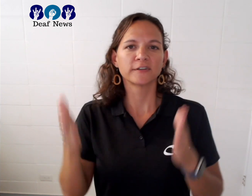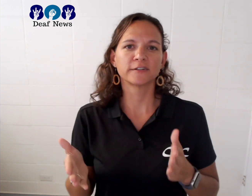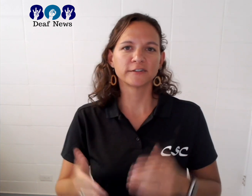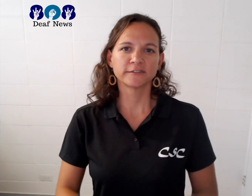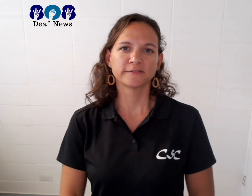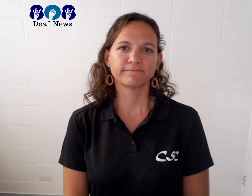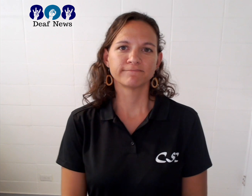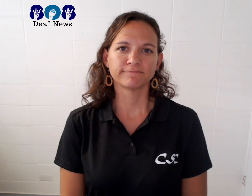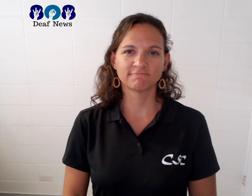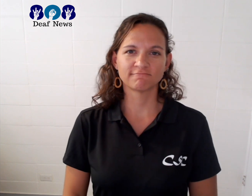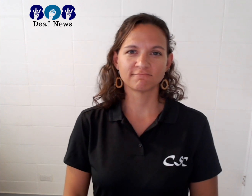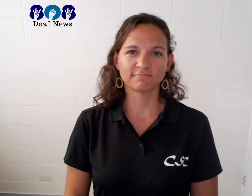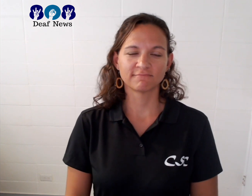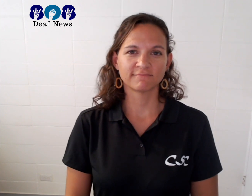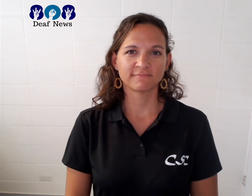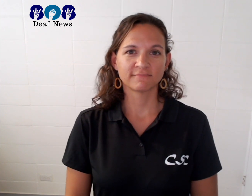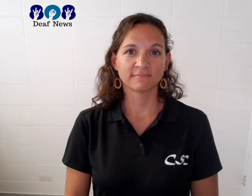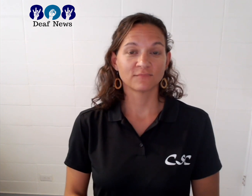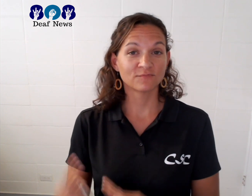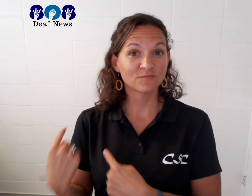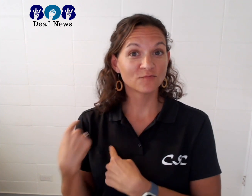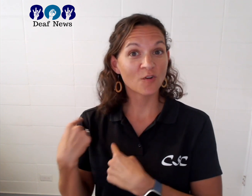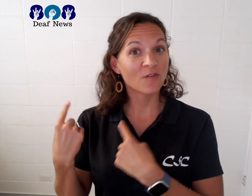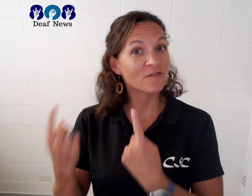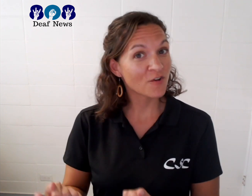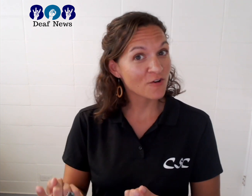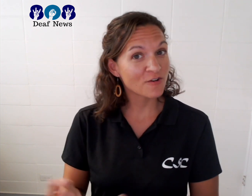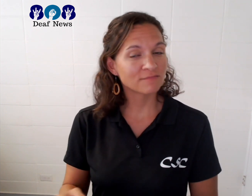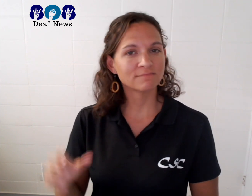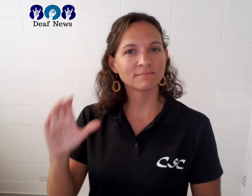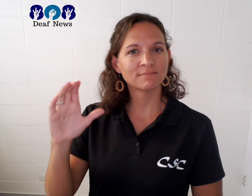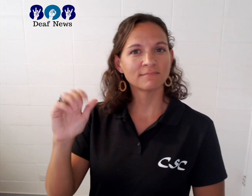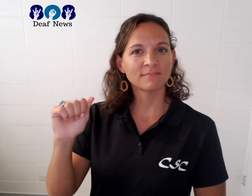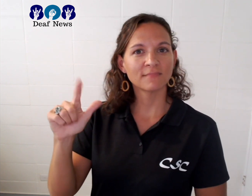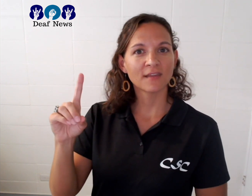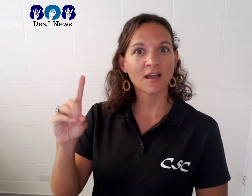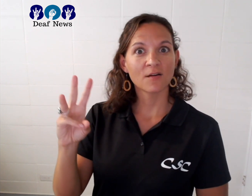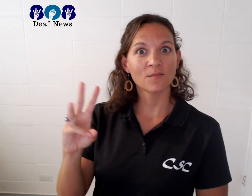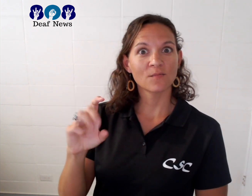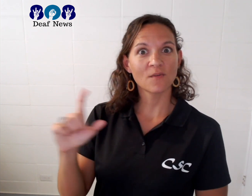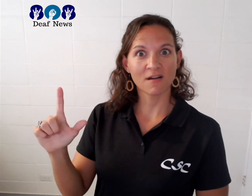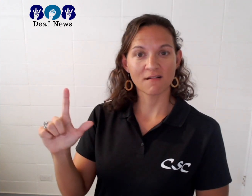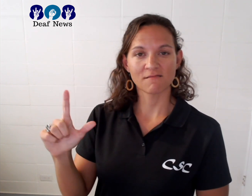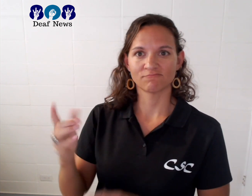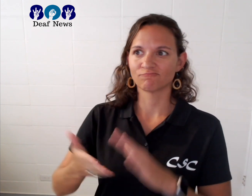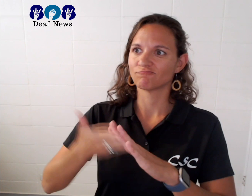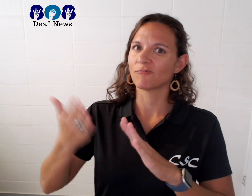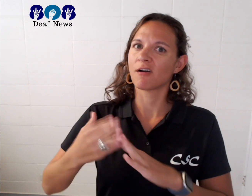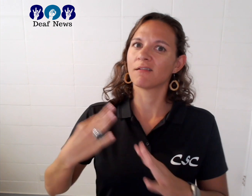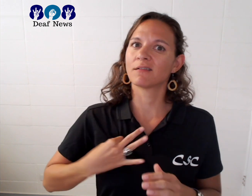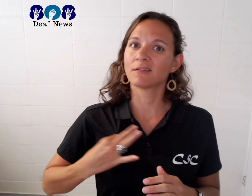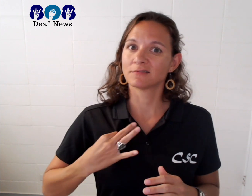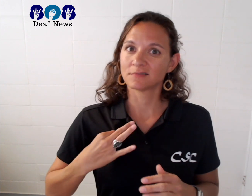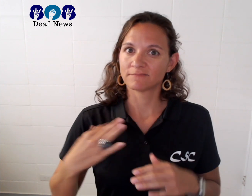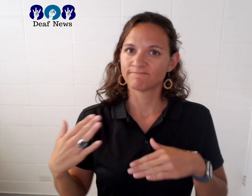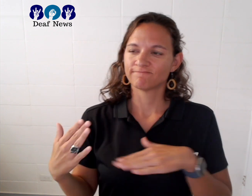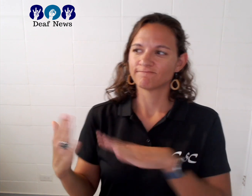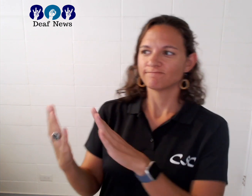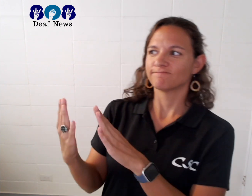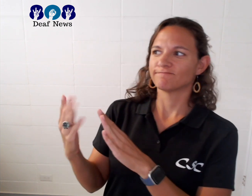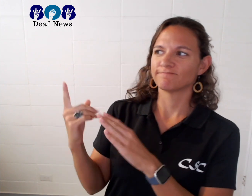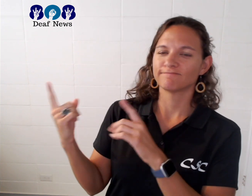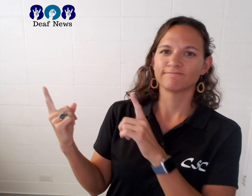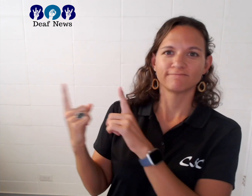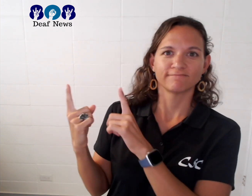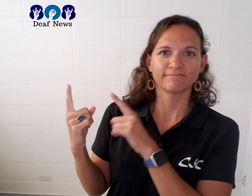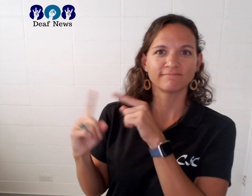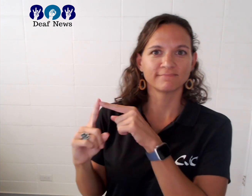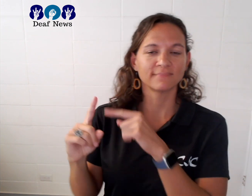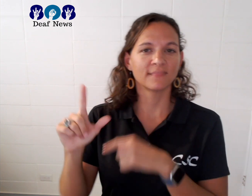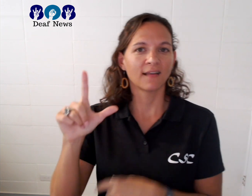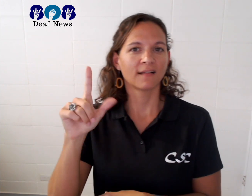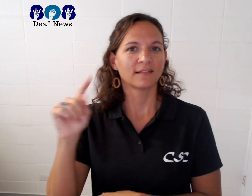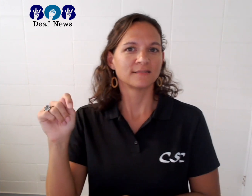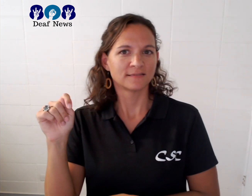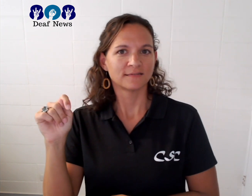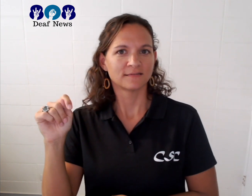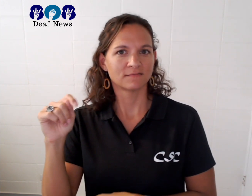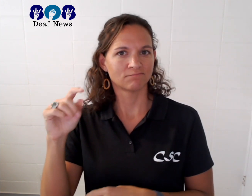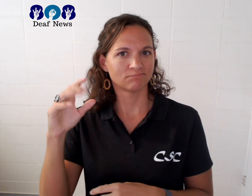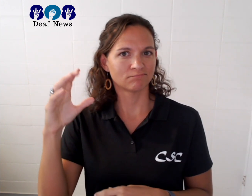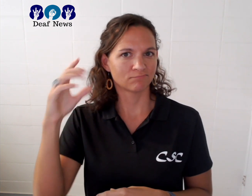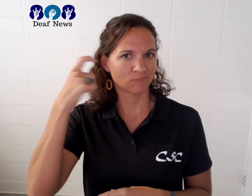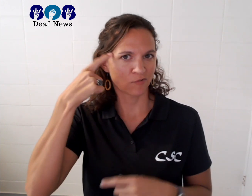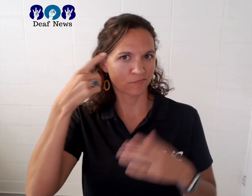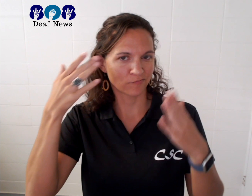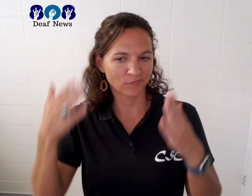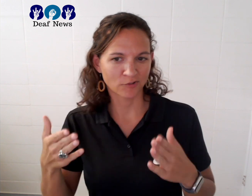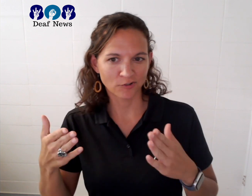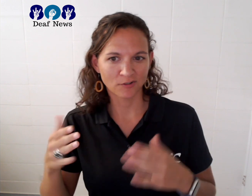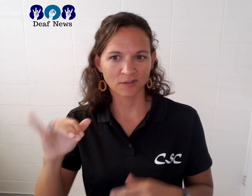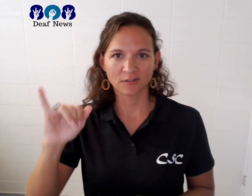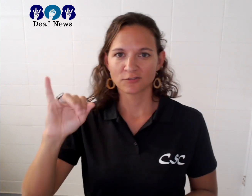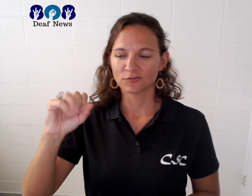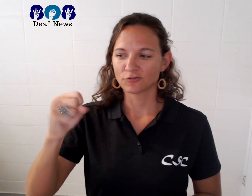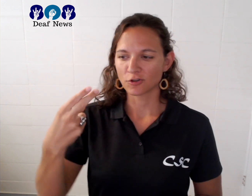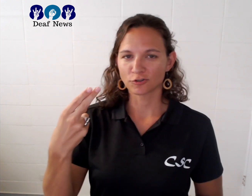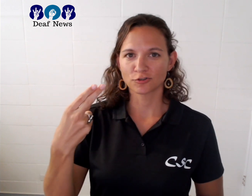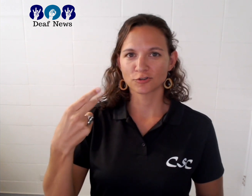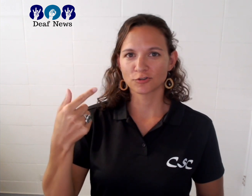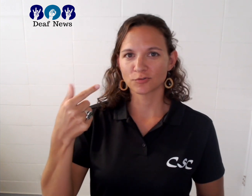to become governor. So far, Caldwell will face Lieutenant Governor Josh Green